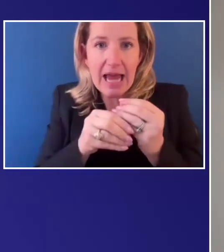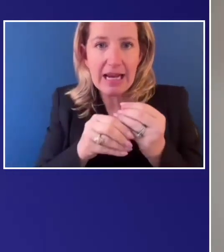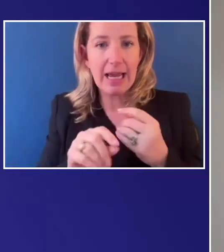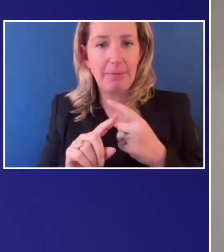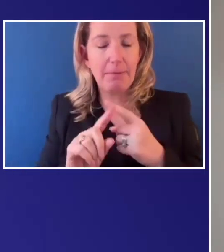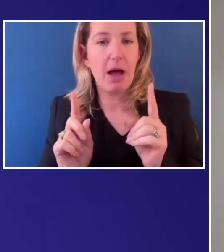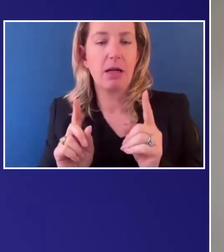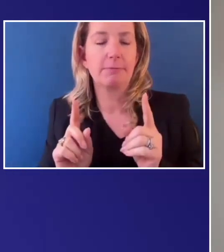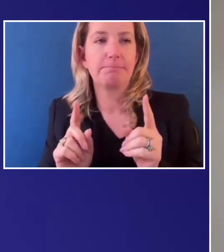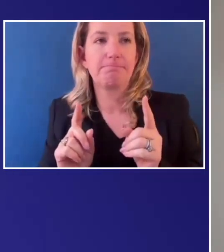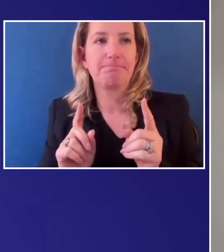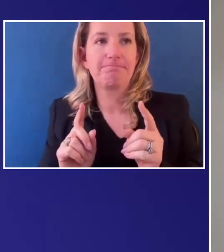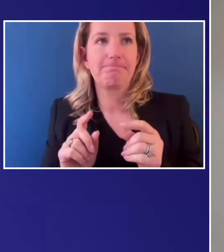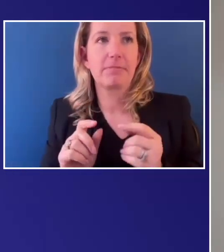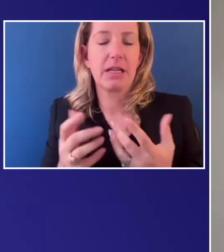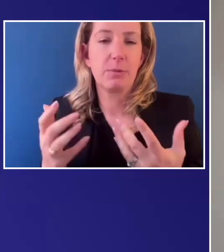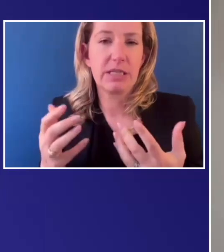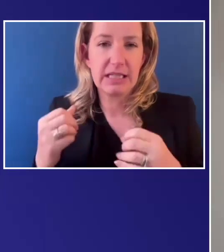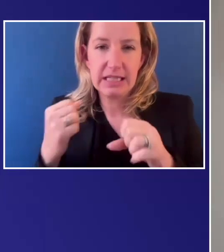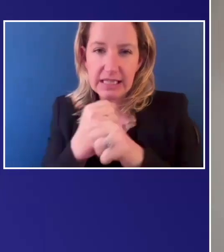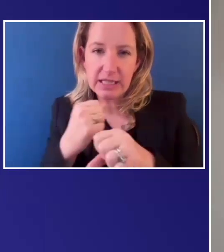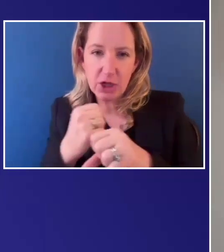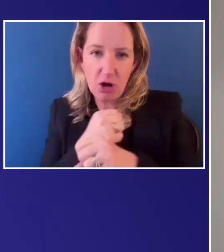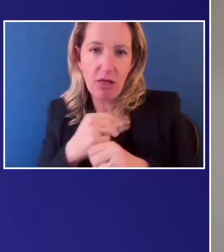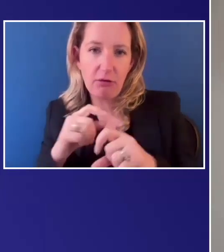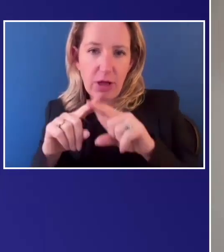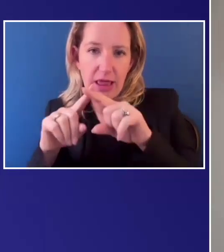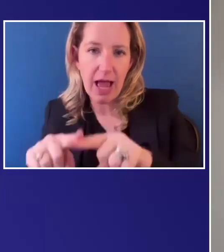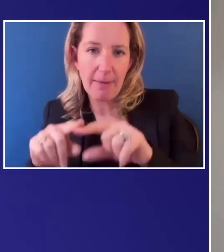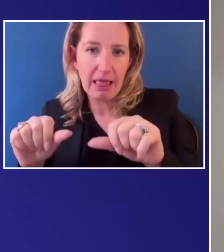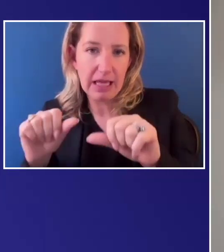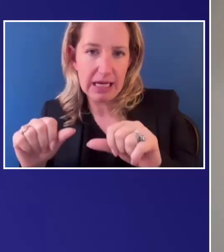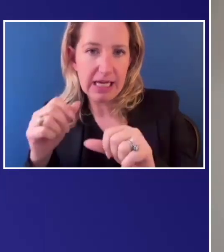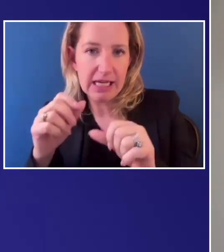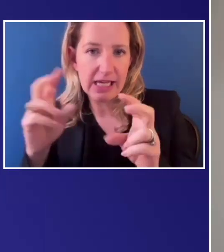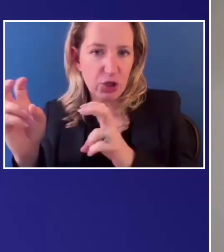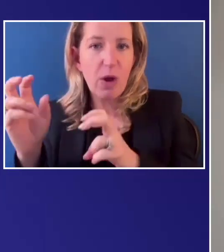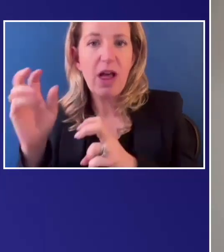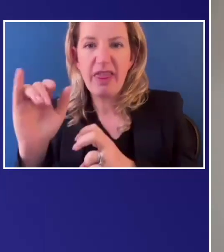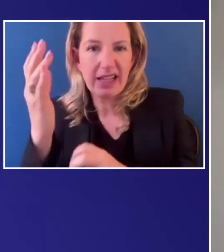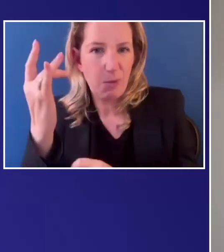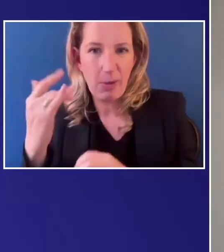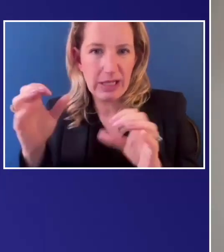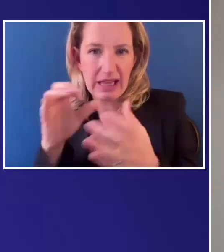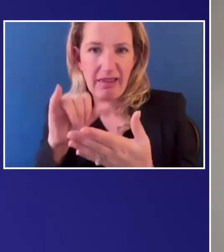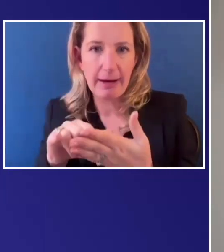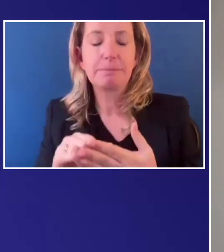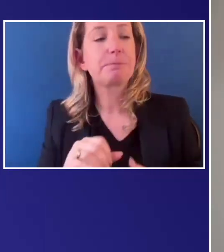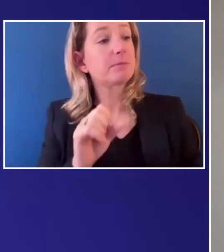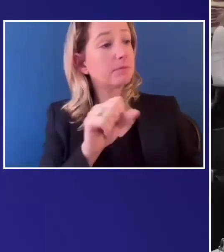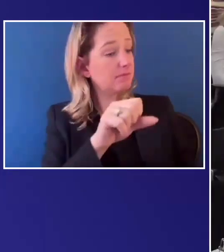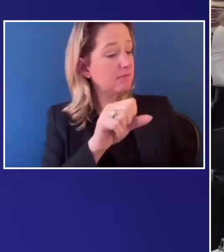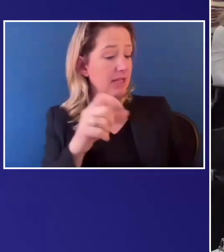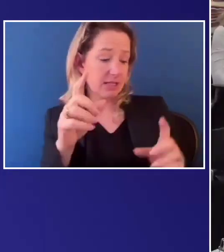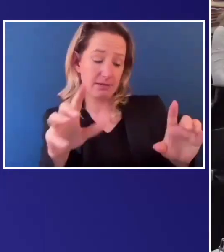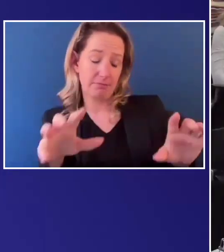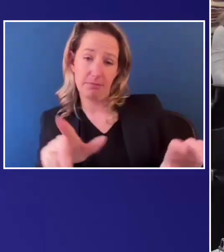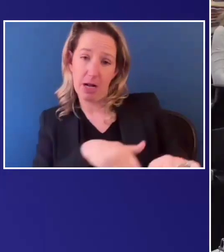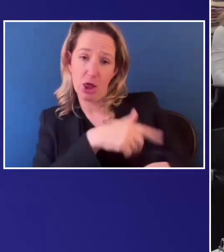it was a statistical reliability issue is why we did that, not for any other reason. Yeah. And it's been a long time since I've taken stats. And I'll admit,